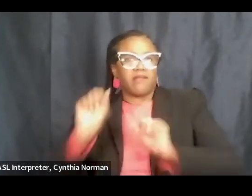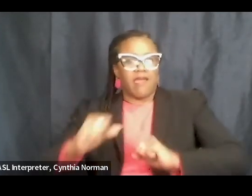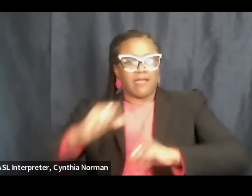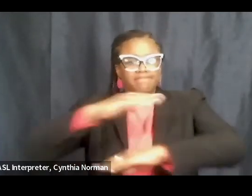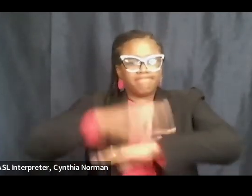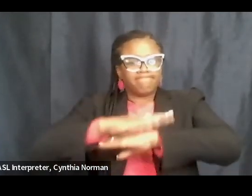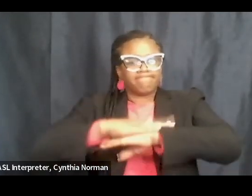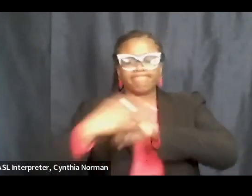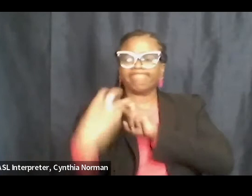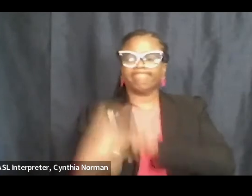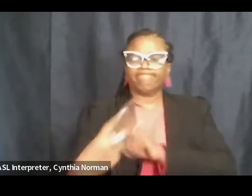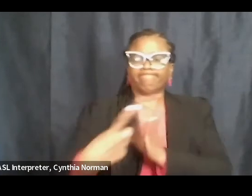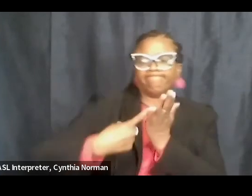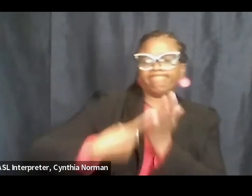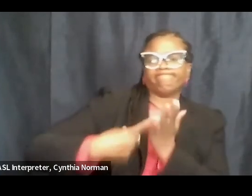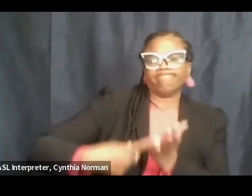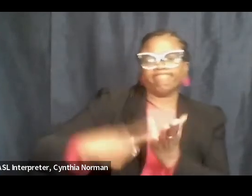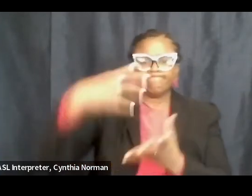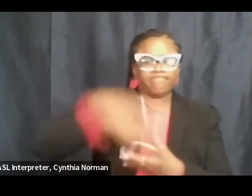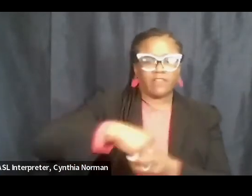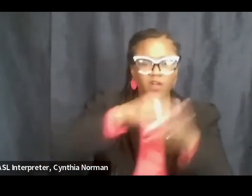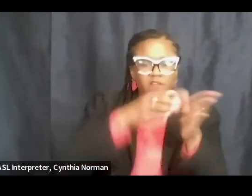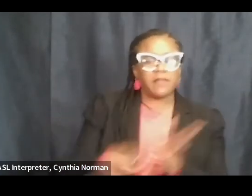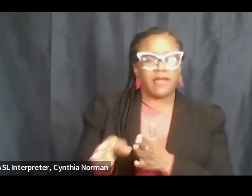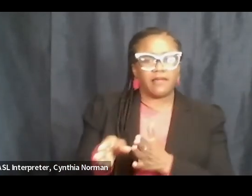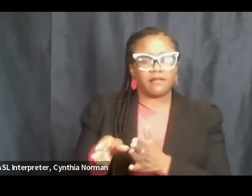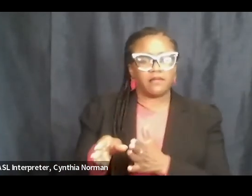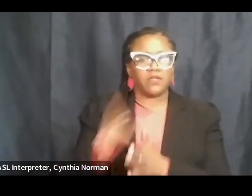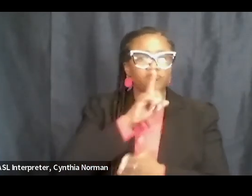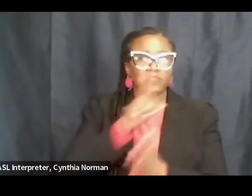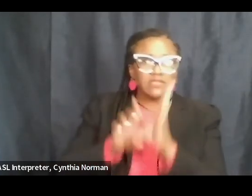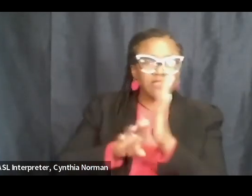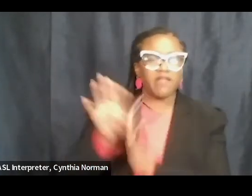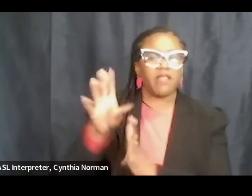when planning is taking place. It would promote the development of inclusive disaster preparedness,